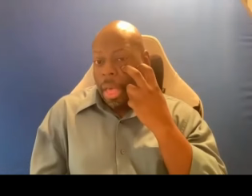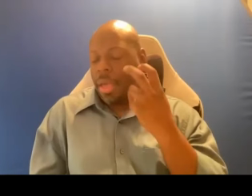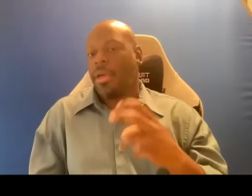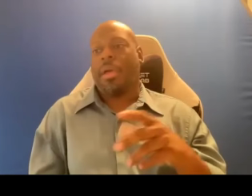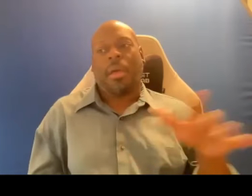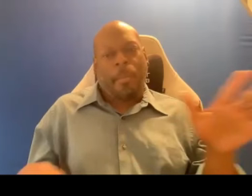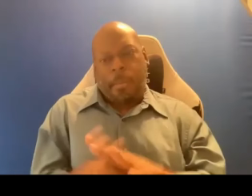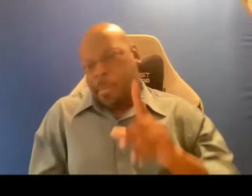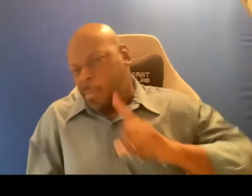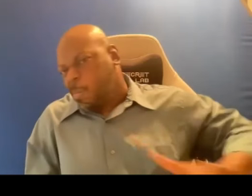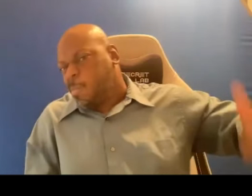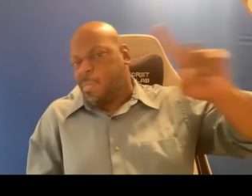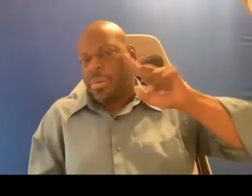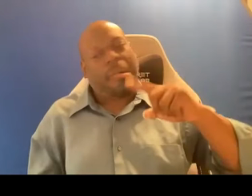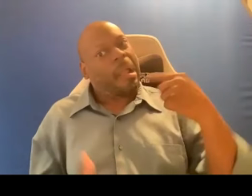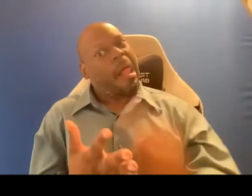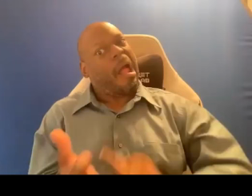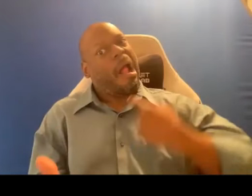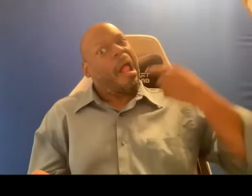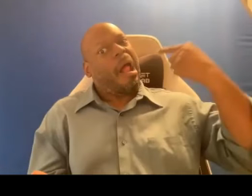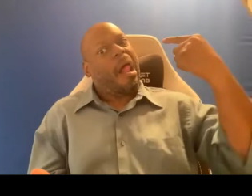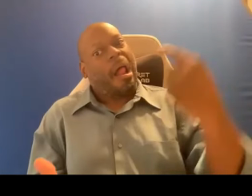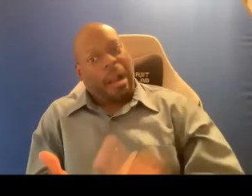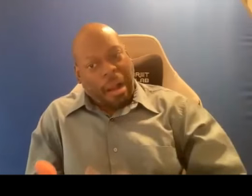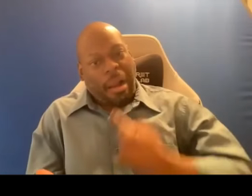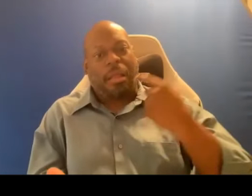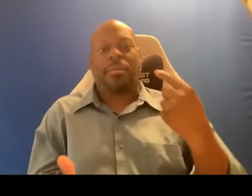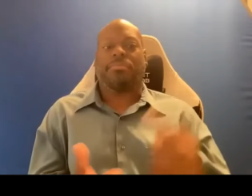In fact, learners with DeafBlindness experience a wide range of visual